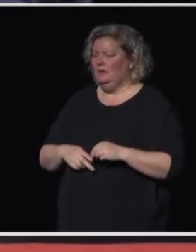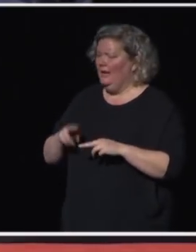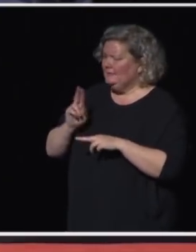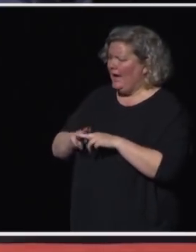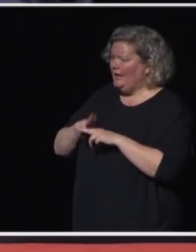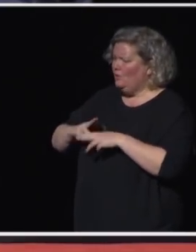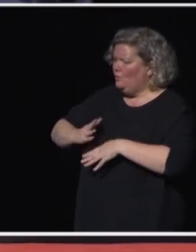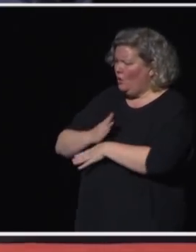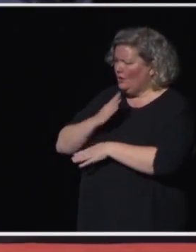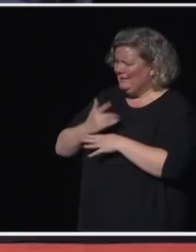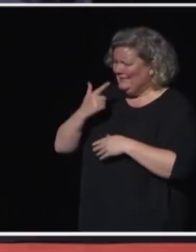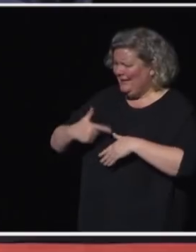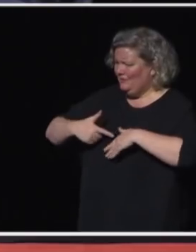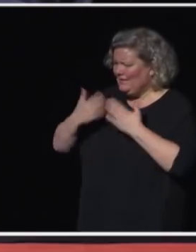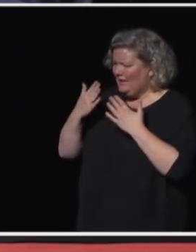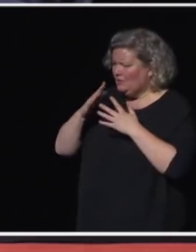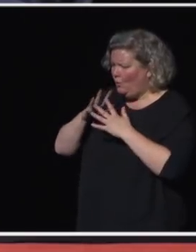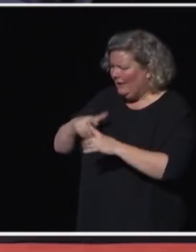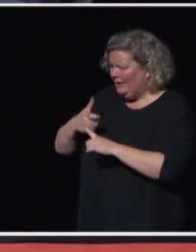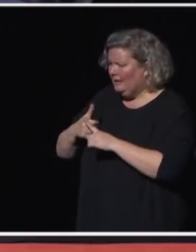He outlawed eating on Thanksgiving, under pain of lecture.